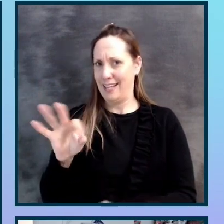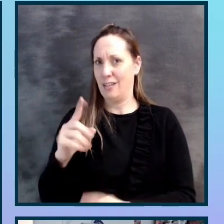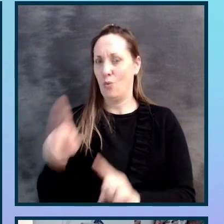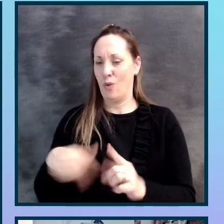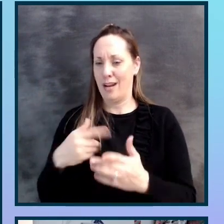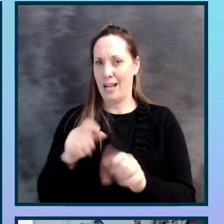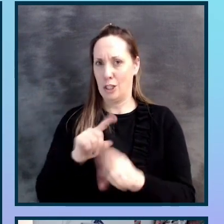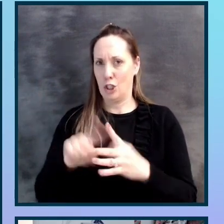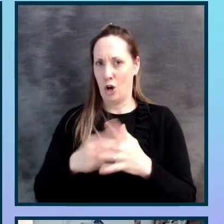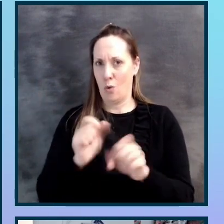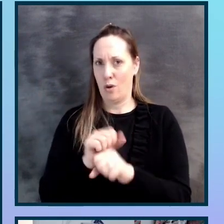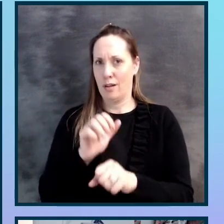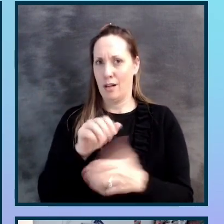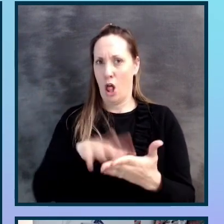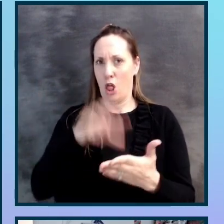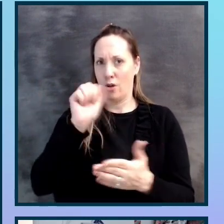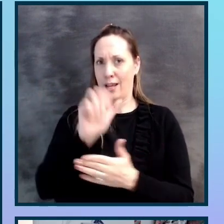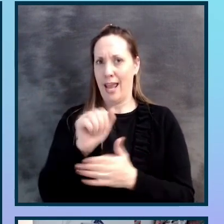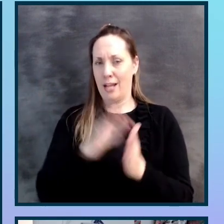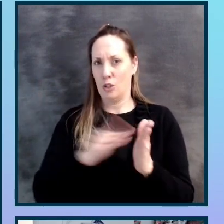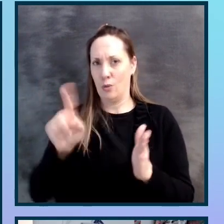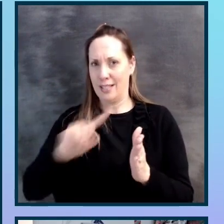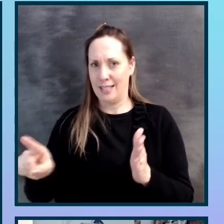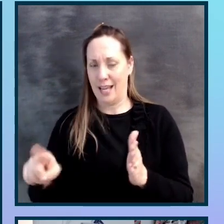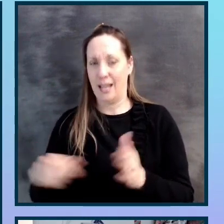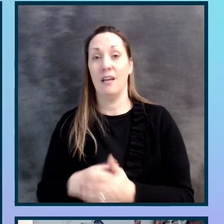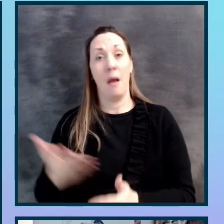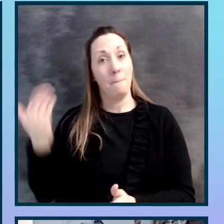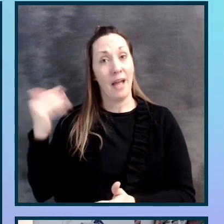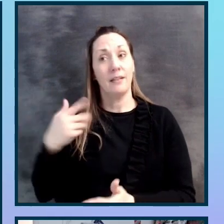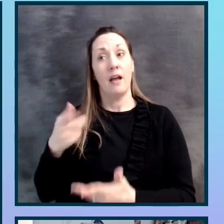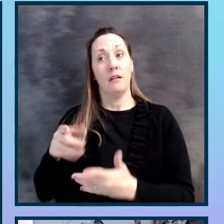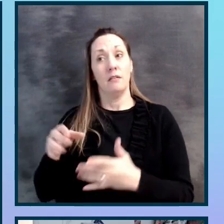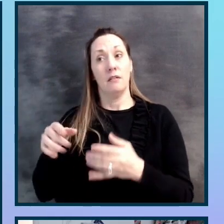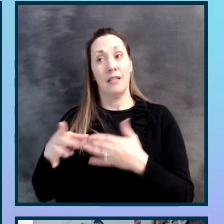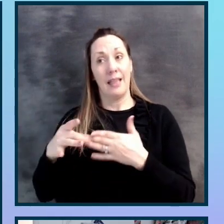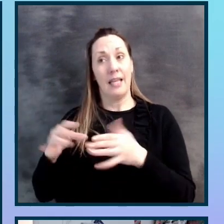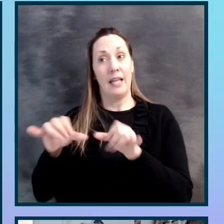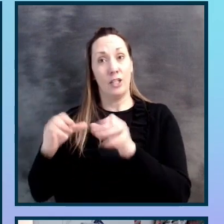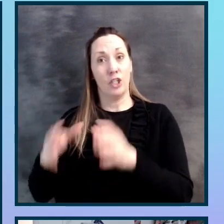In 2019, the then VP of engineering, a man by the name of Kent Kanipe,